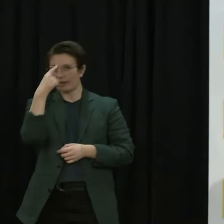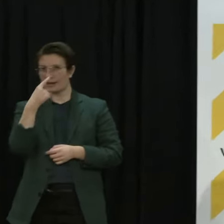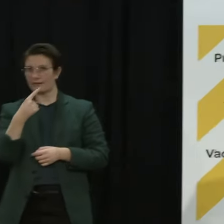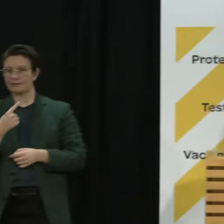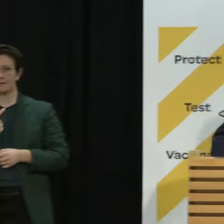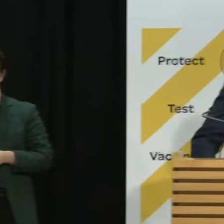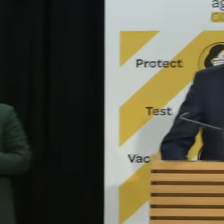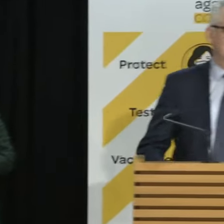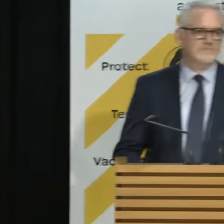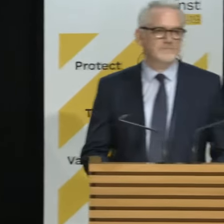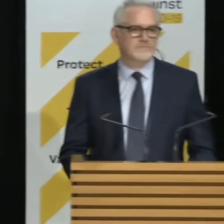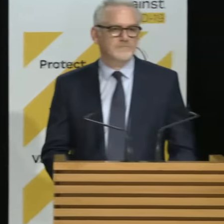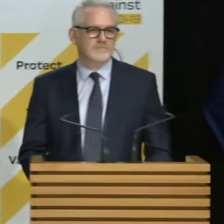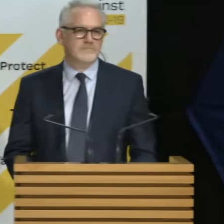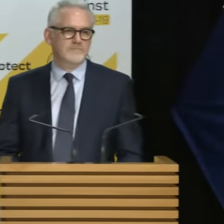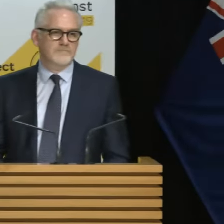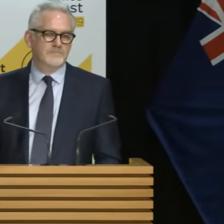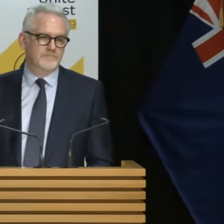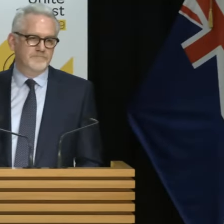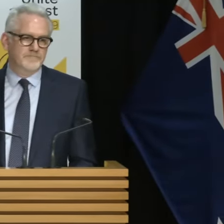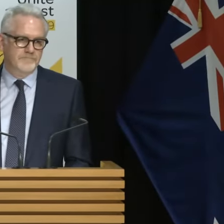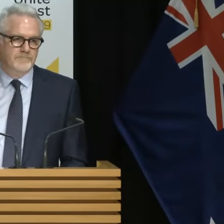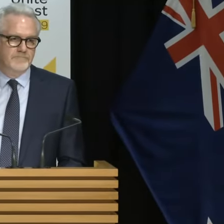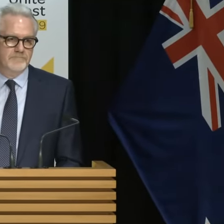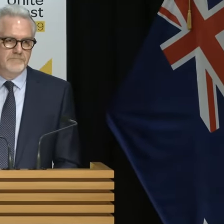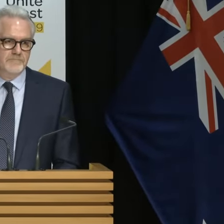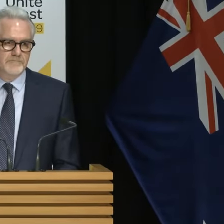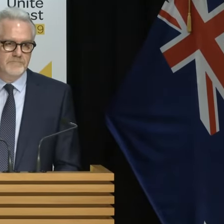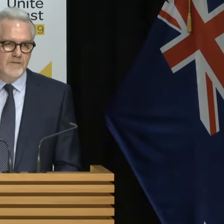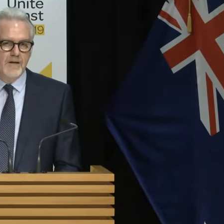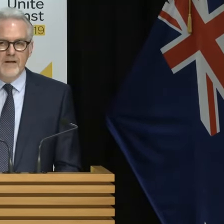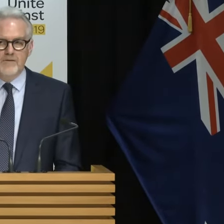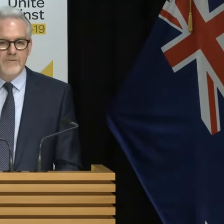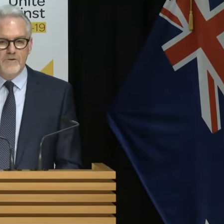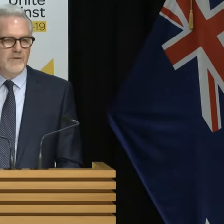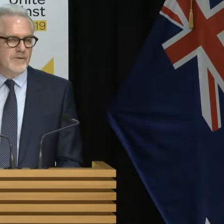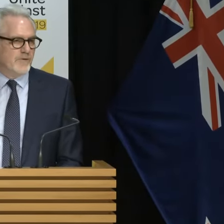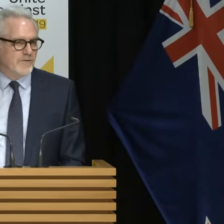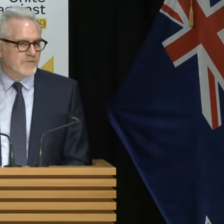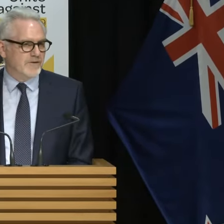adapt as we go, I think there will be progress on the ground within one month. Professor is there any mert